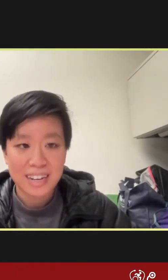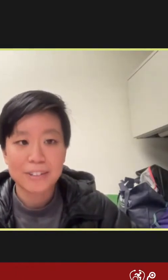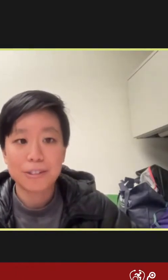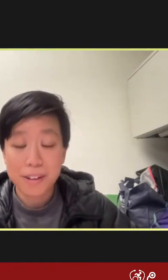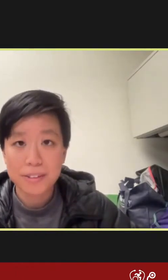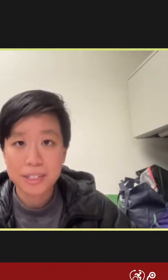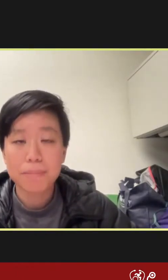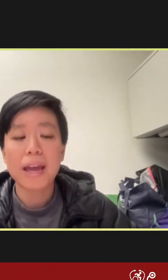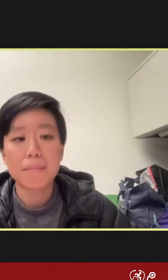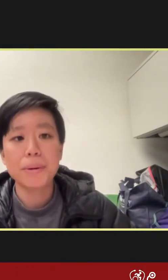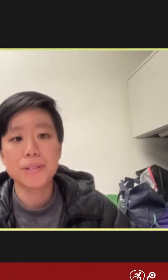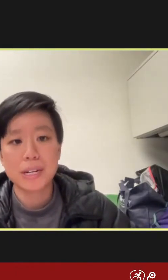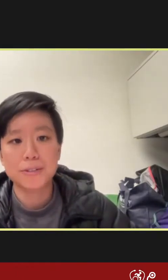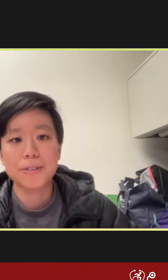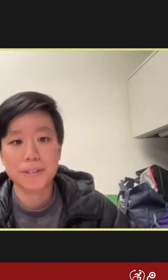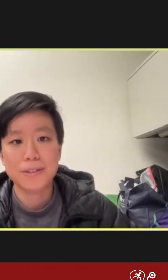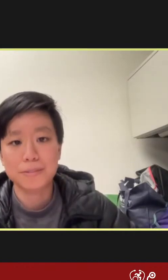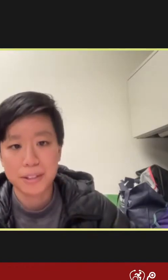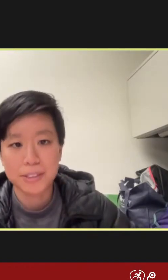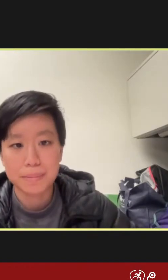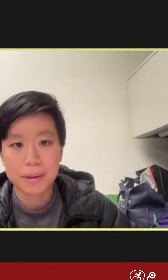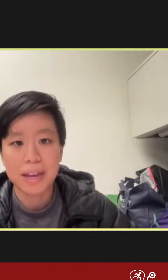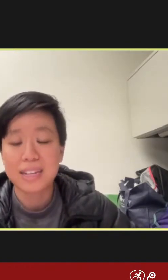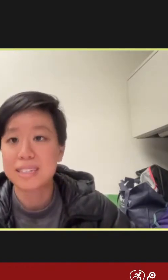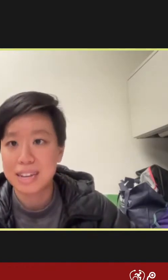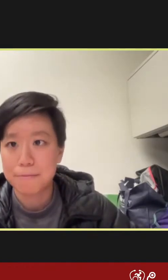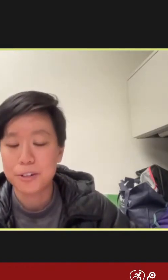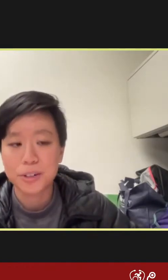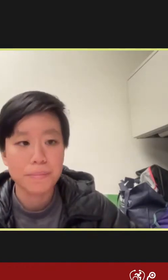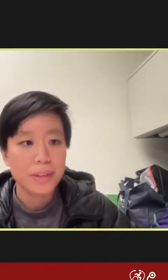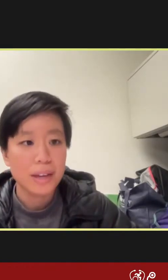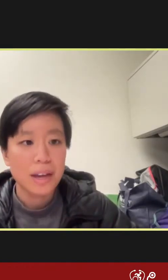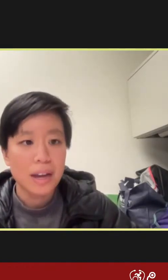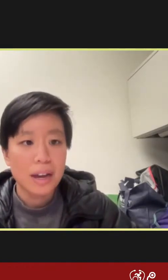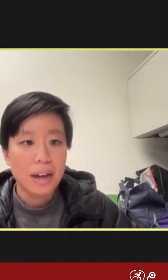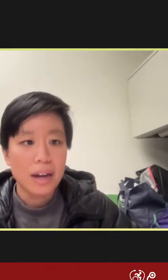psychiatry fellowship and postdoctoral research fellowship at Stanford.